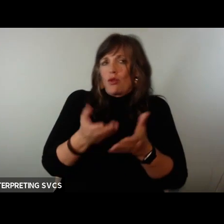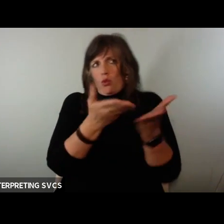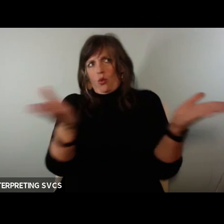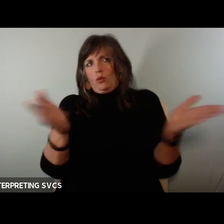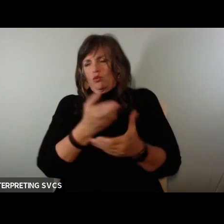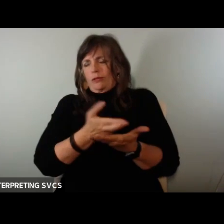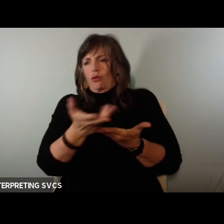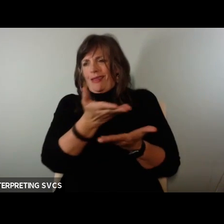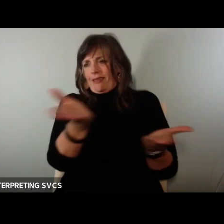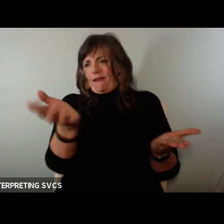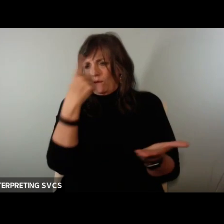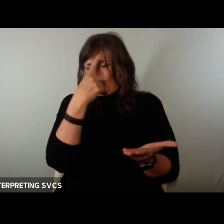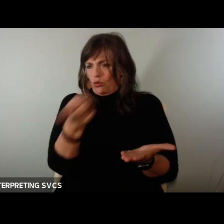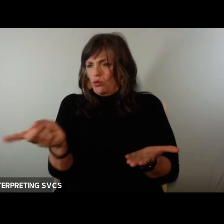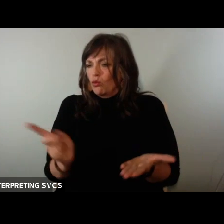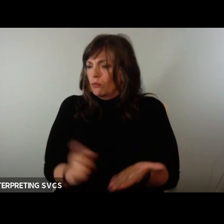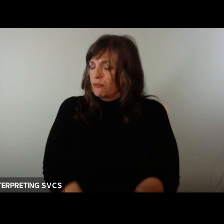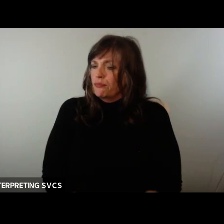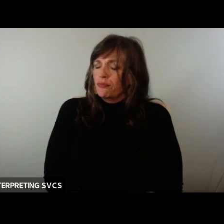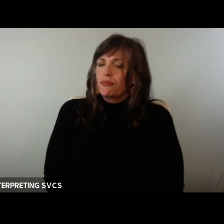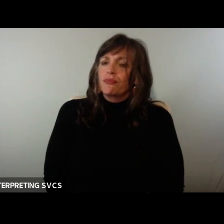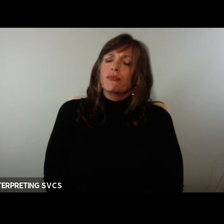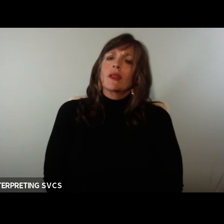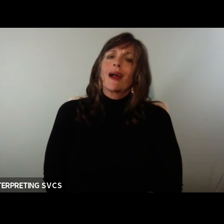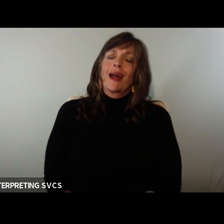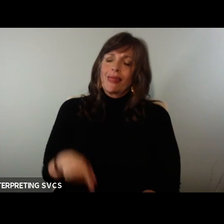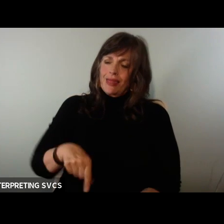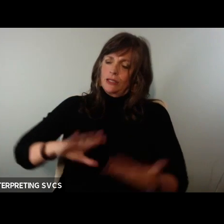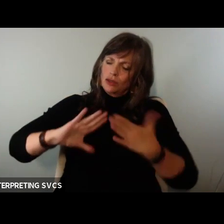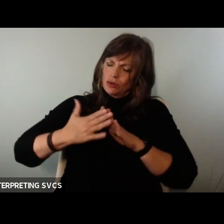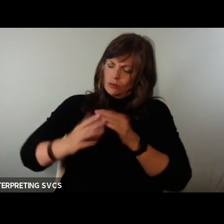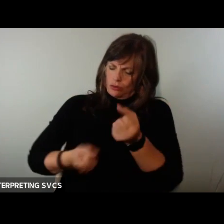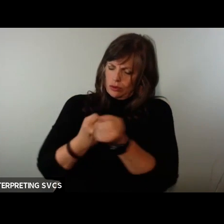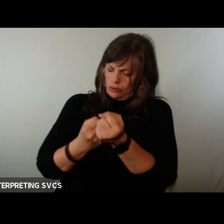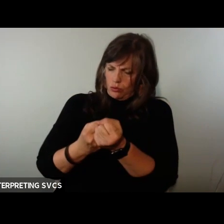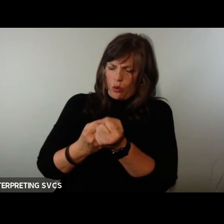This kind of community support has a long history going back hundreds of years actually